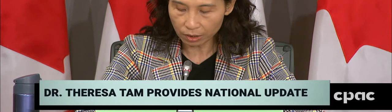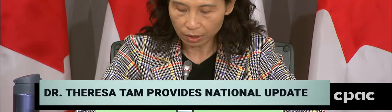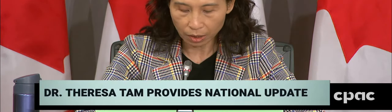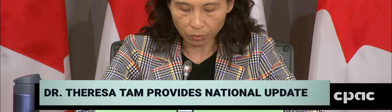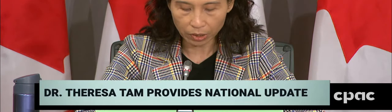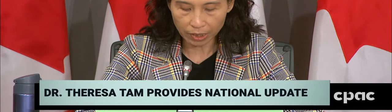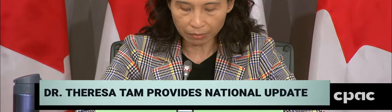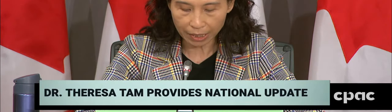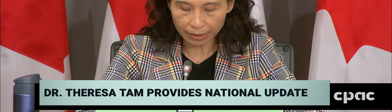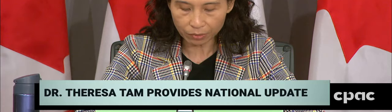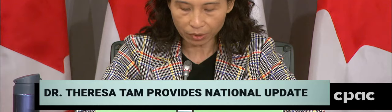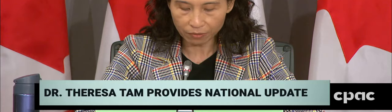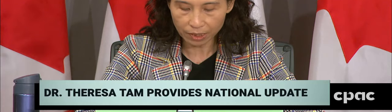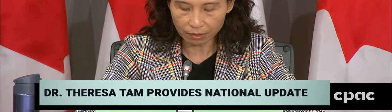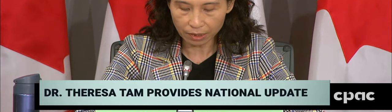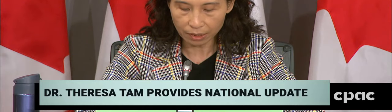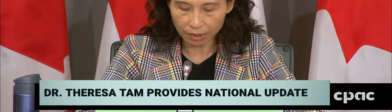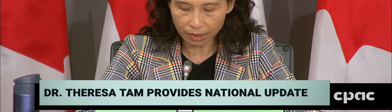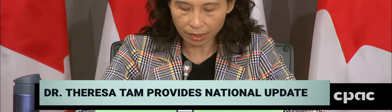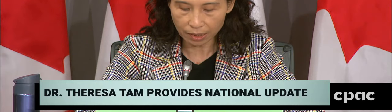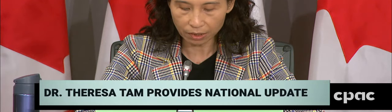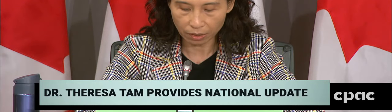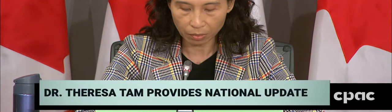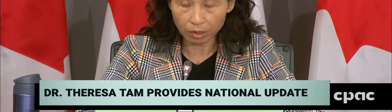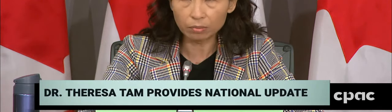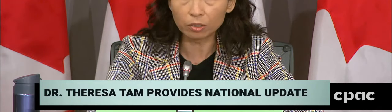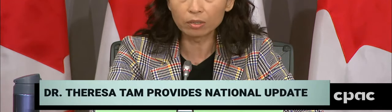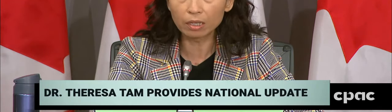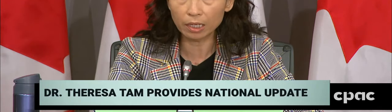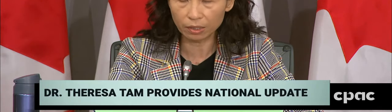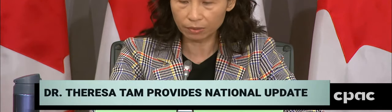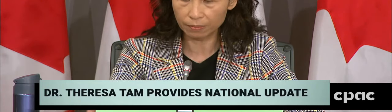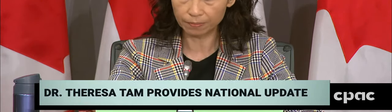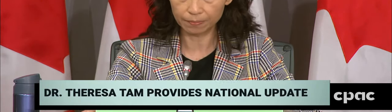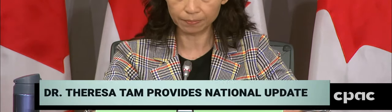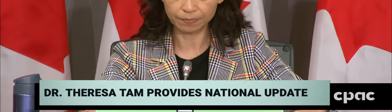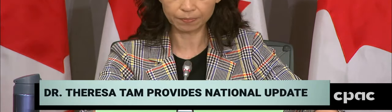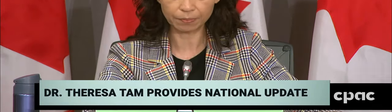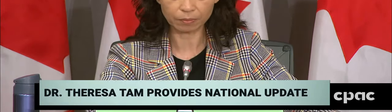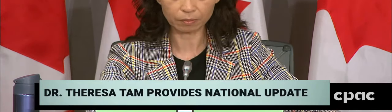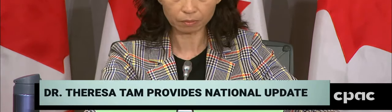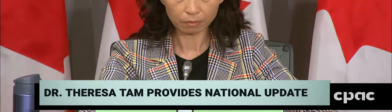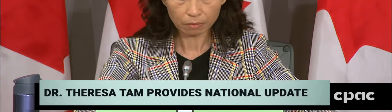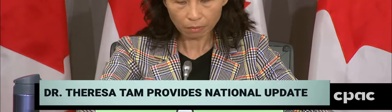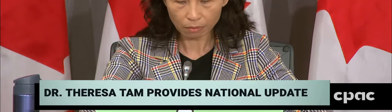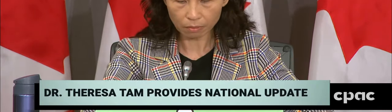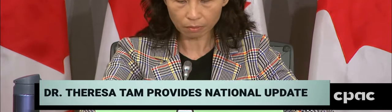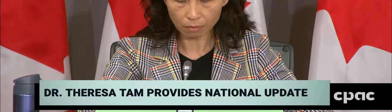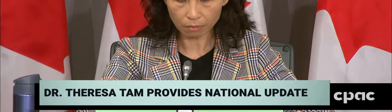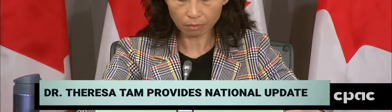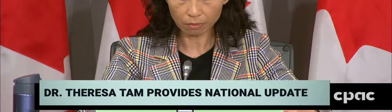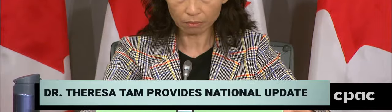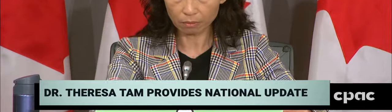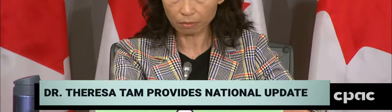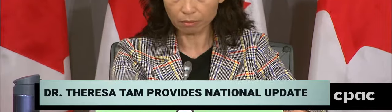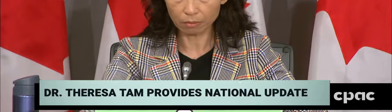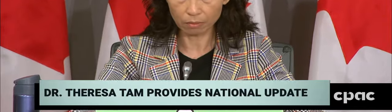HEALTH PRACTICES, OUR PHYSICAL DISTANCING, FREQUENT HAND WASHING, AND WEARING A MASK WHEN